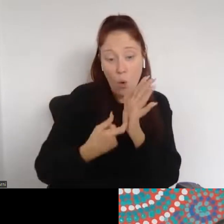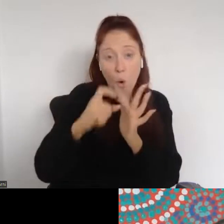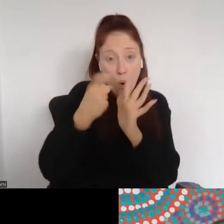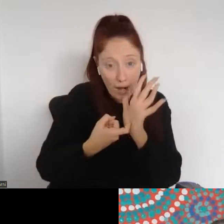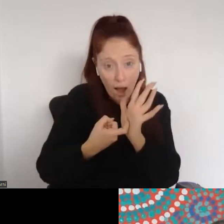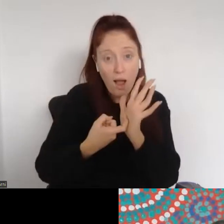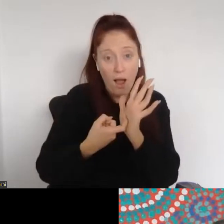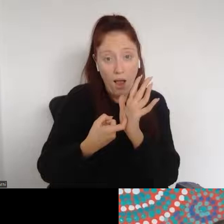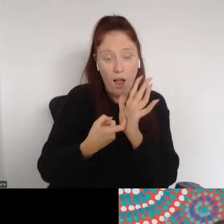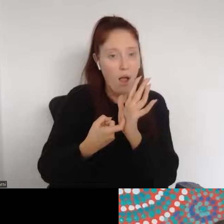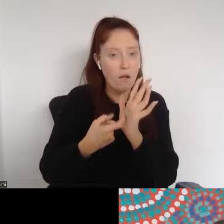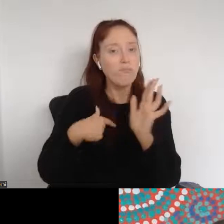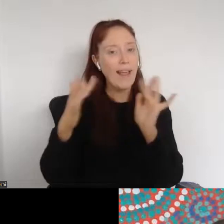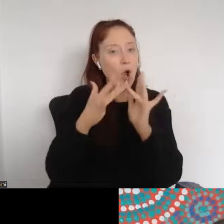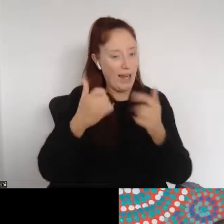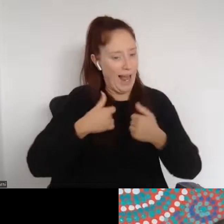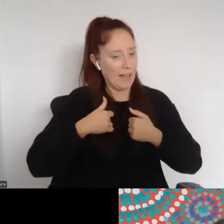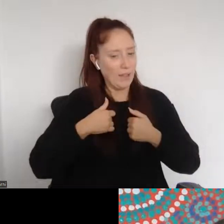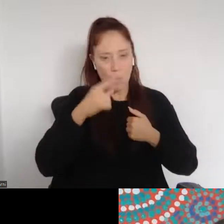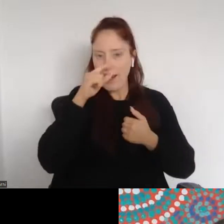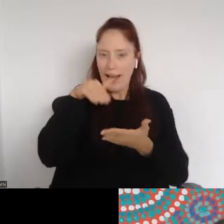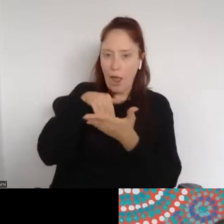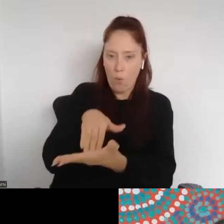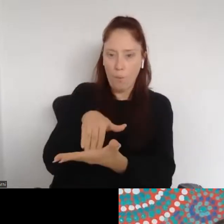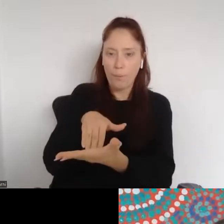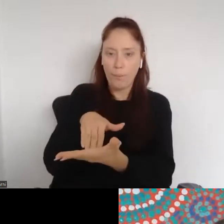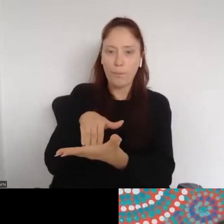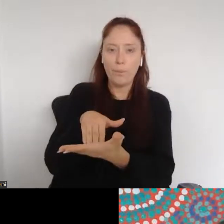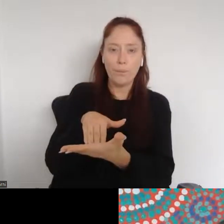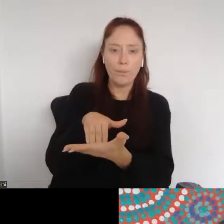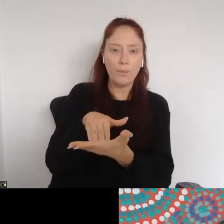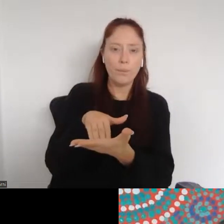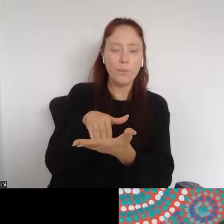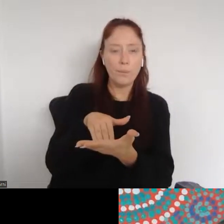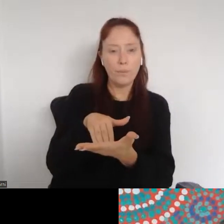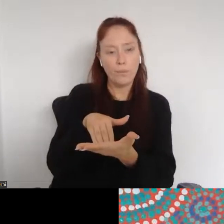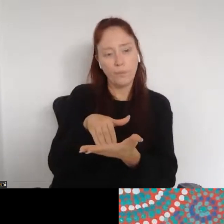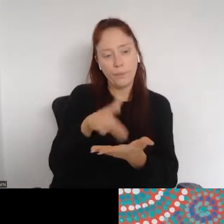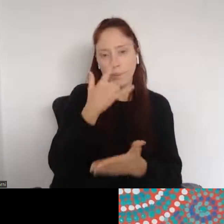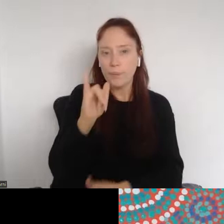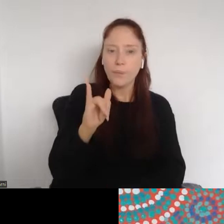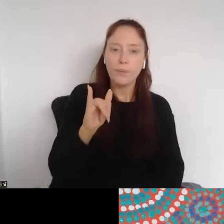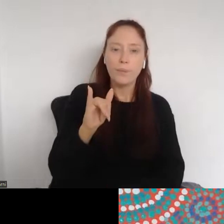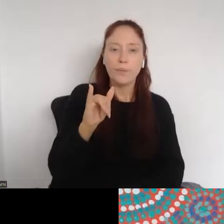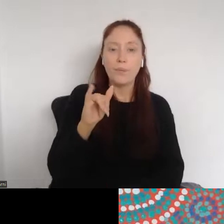to us and we can assist. We can't, unfortunately, assist friends or family members who are trying